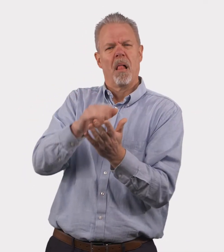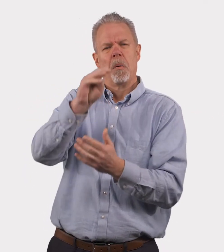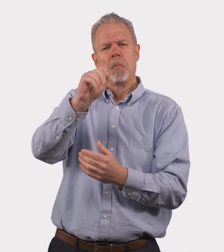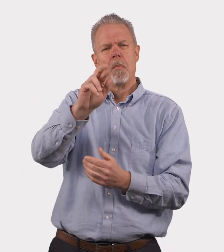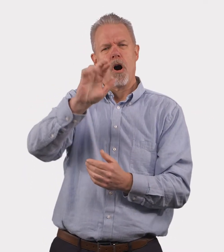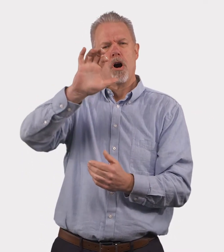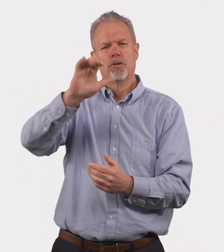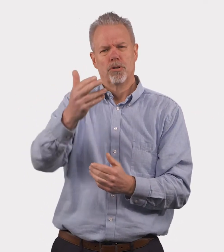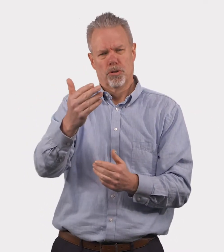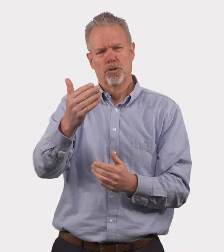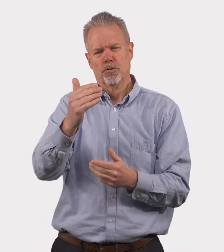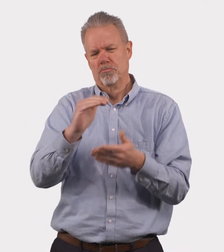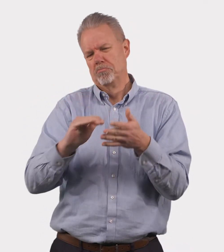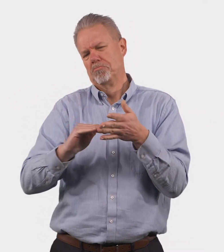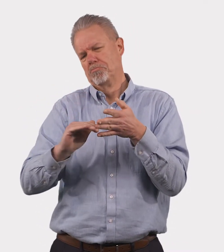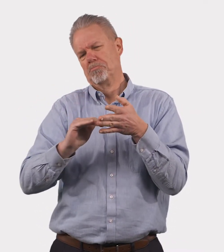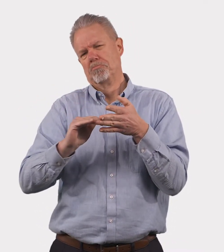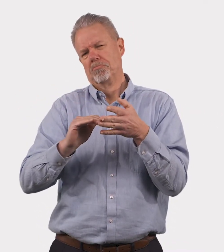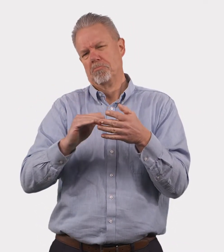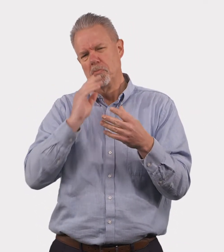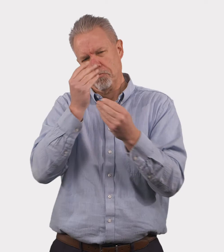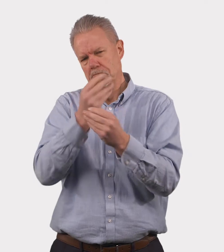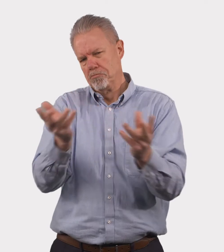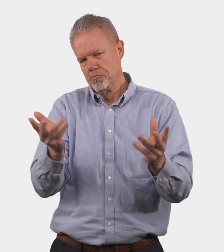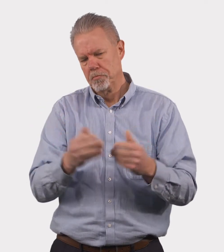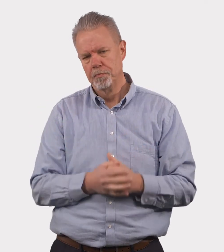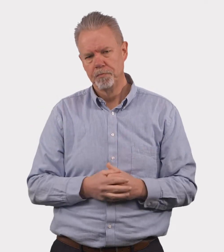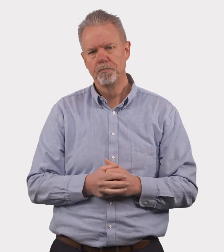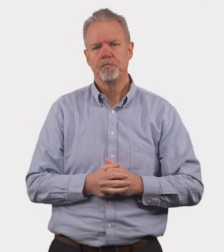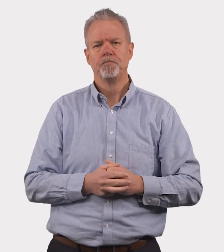More information will be forthcoming in Mid-March.